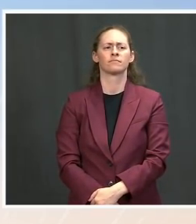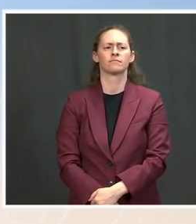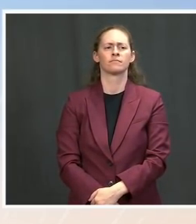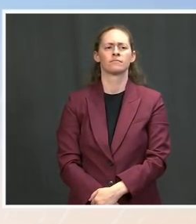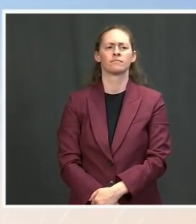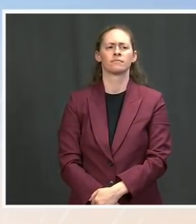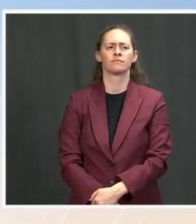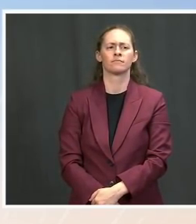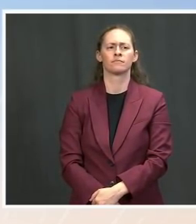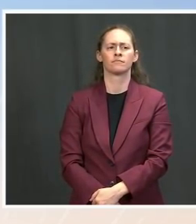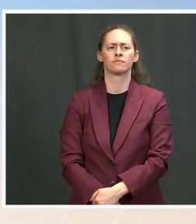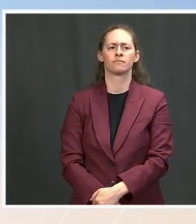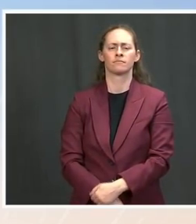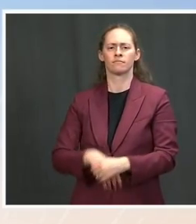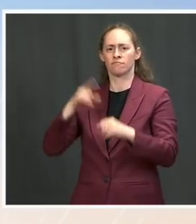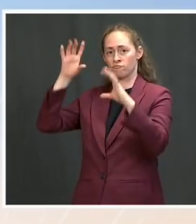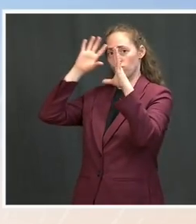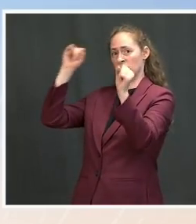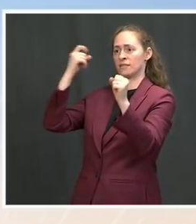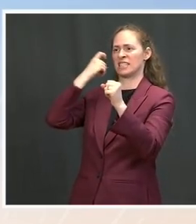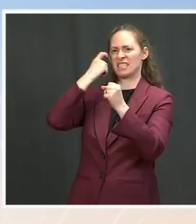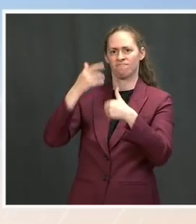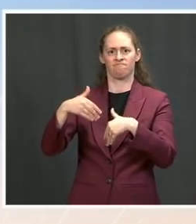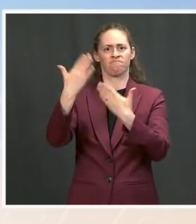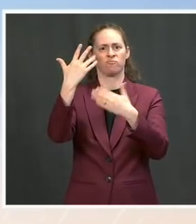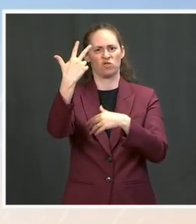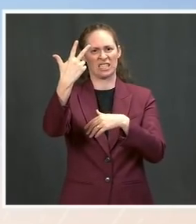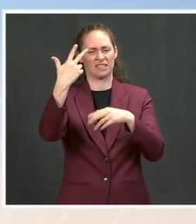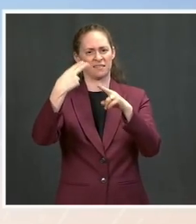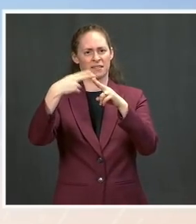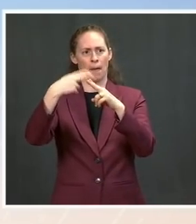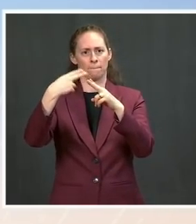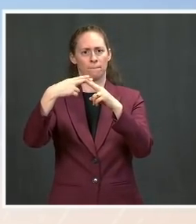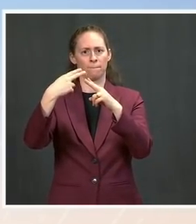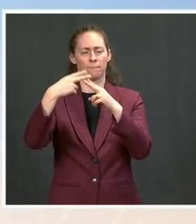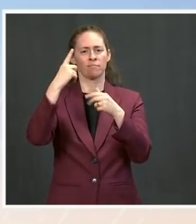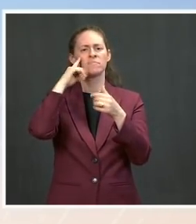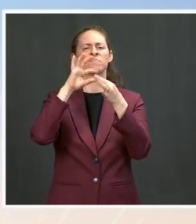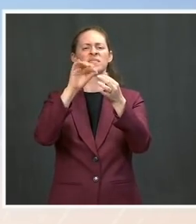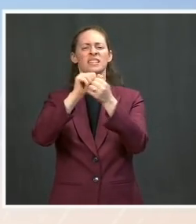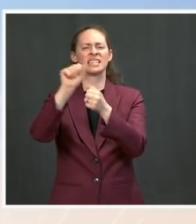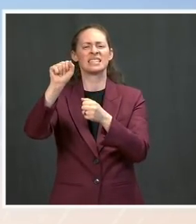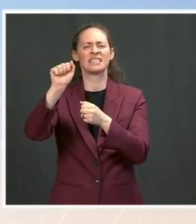Ms. Psaki: Mm-hmm. The Press: Why didn't he make that some of his early -- earliest appointments or nominations?